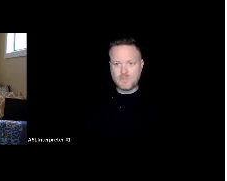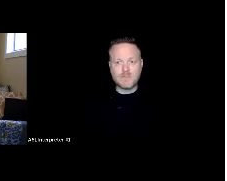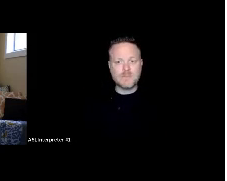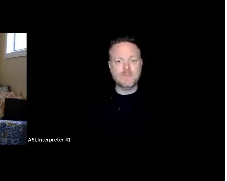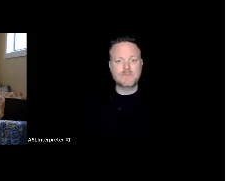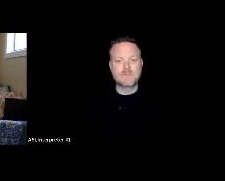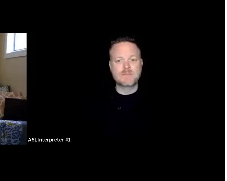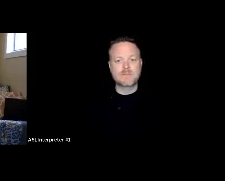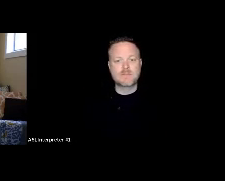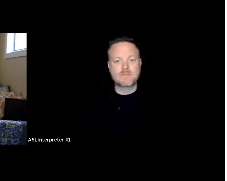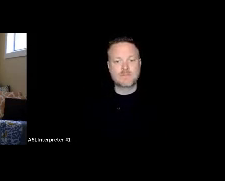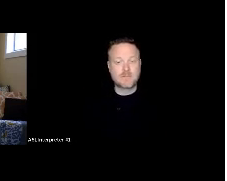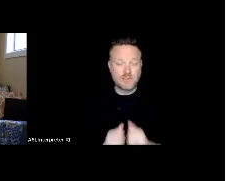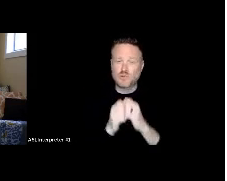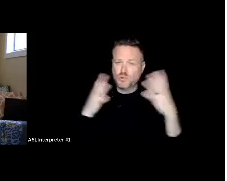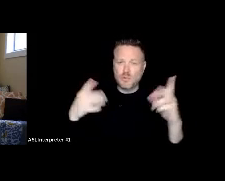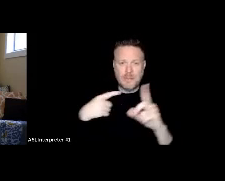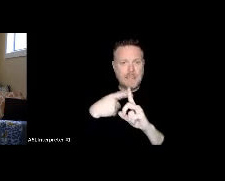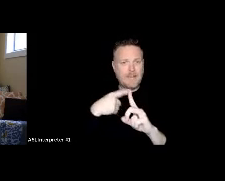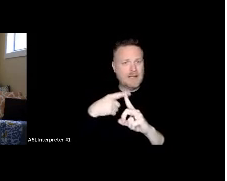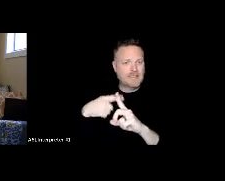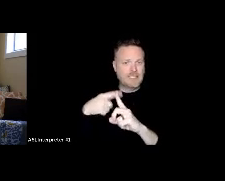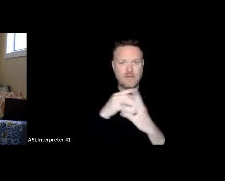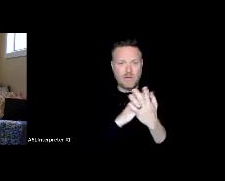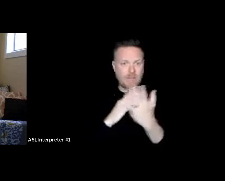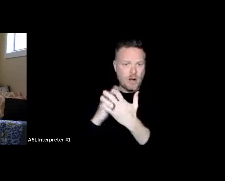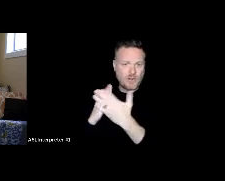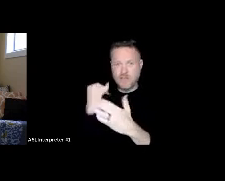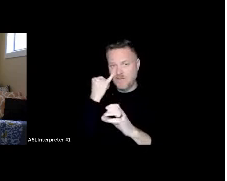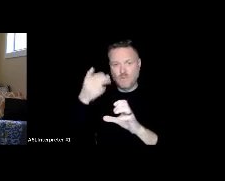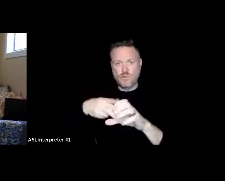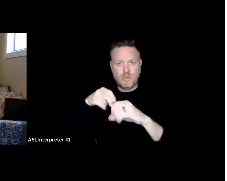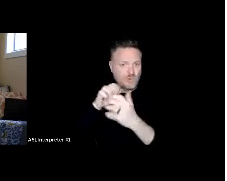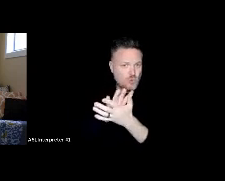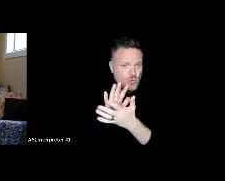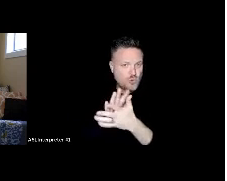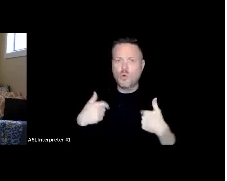there are so many positive components to being at school that we don't want kids to be at school for